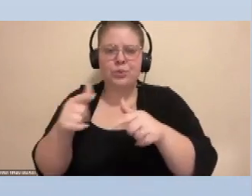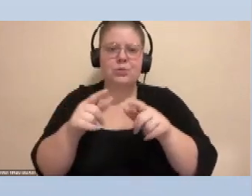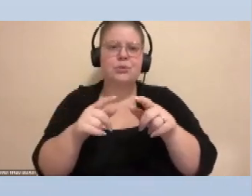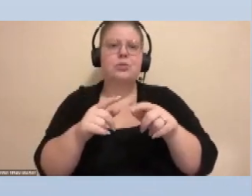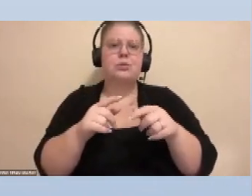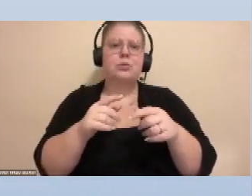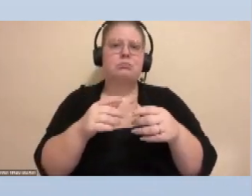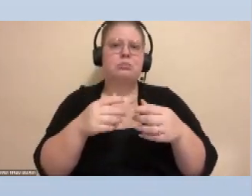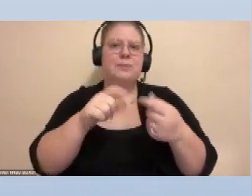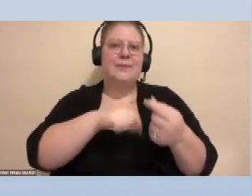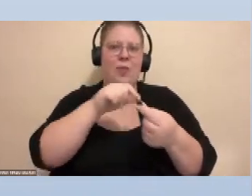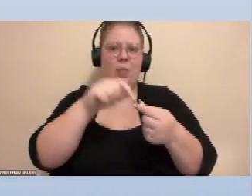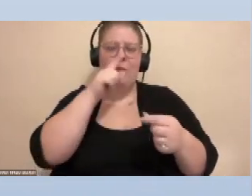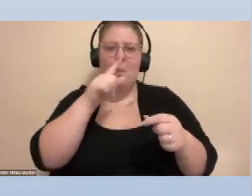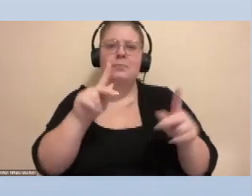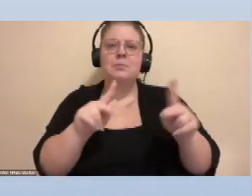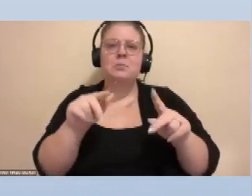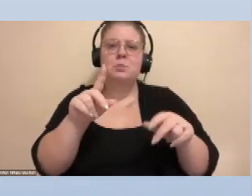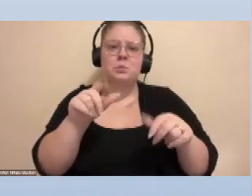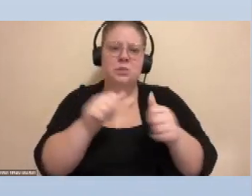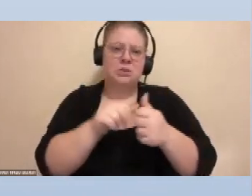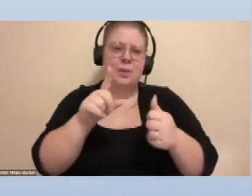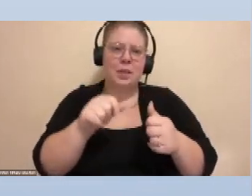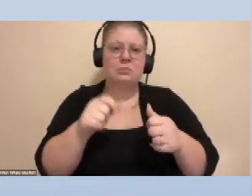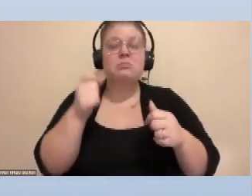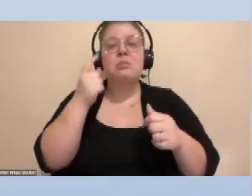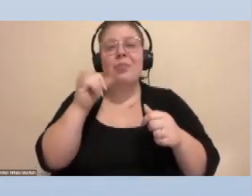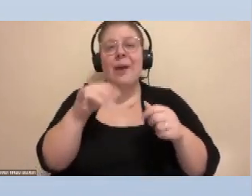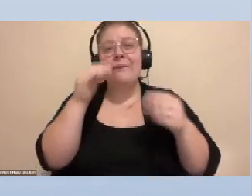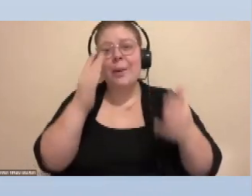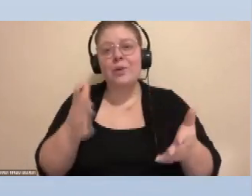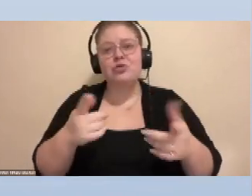And that information has, for the last couple of decades,